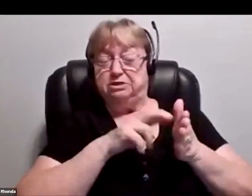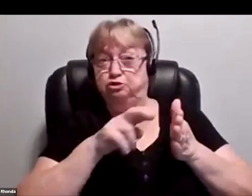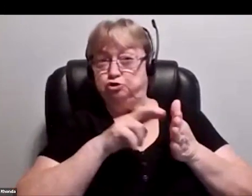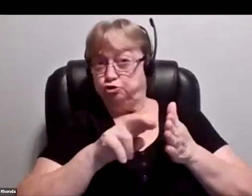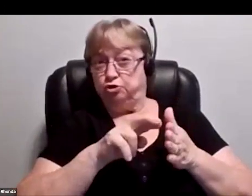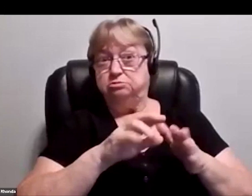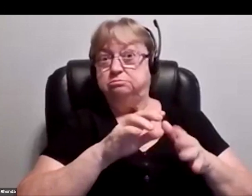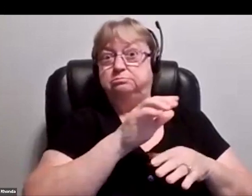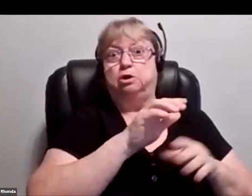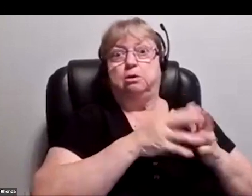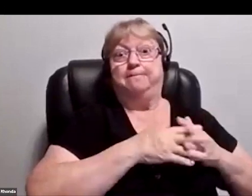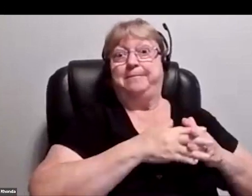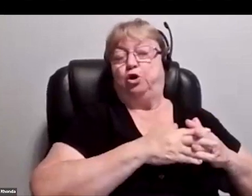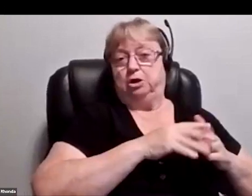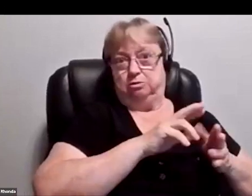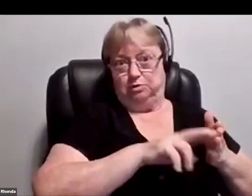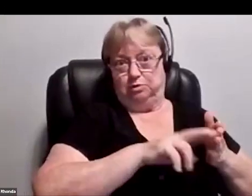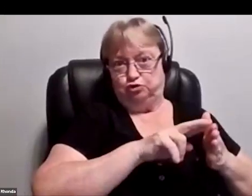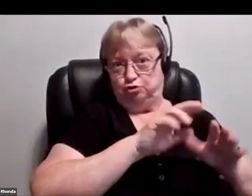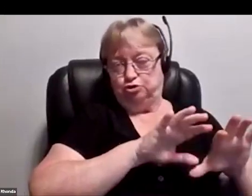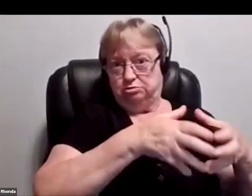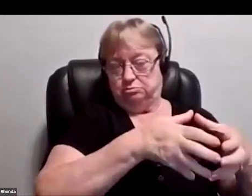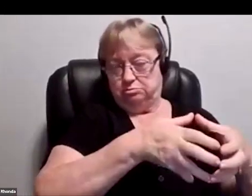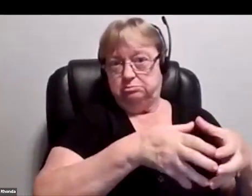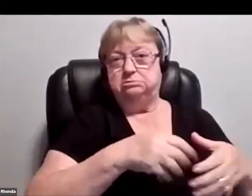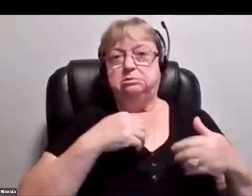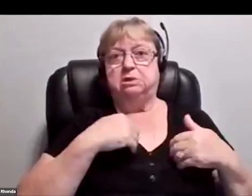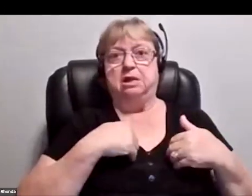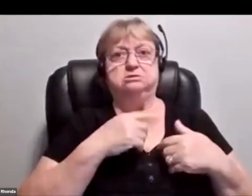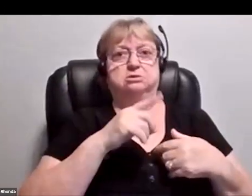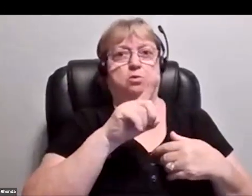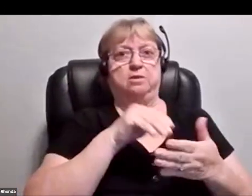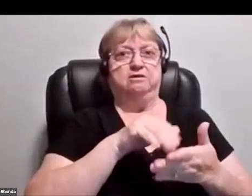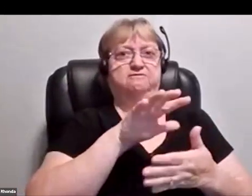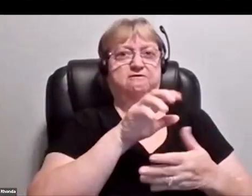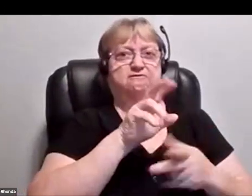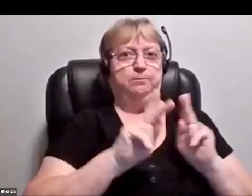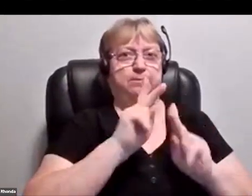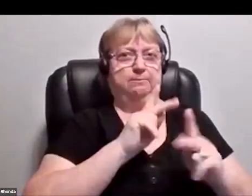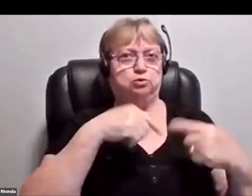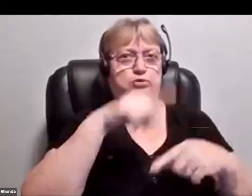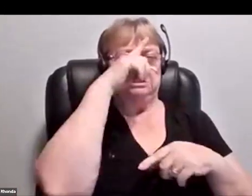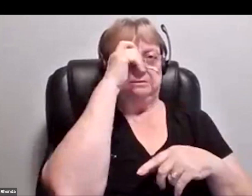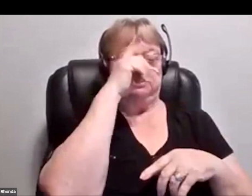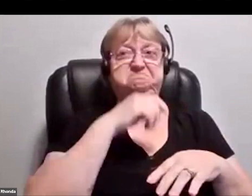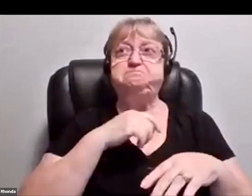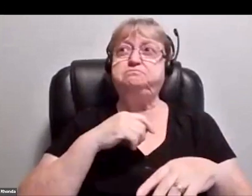and it houses up to around 1,500 people during the summer. When Kalvin and I arrived, there was around 800.